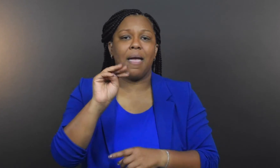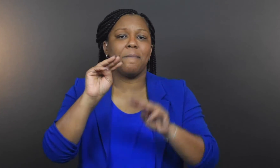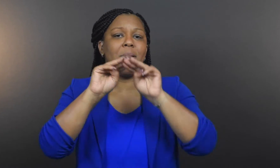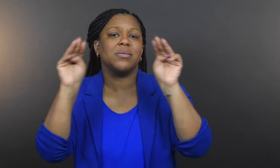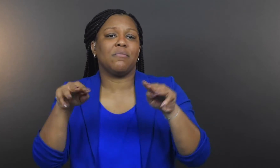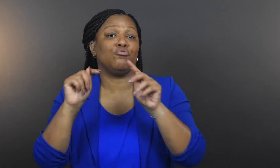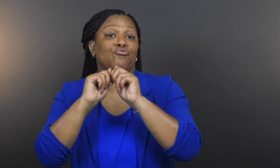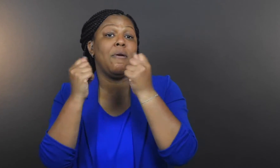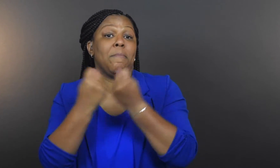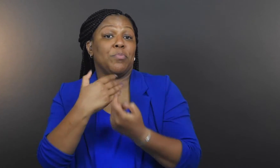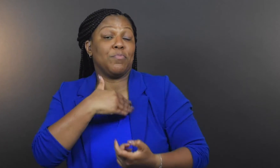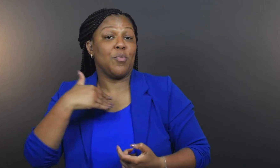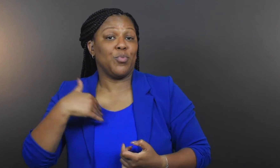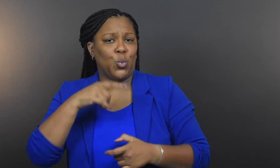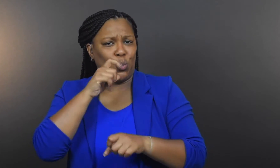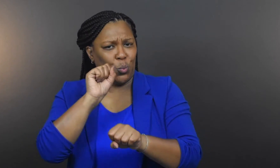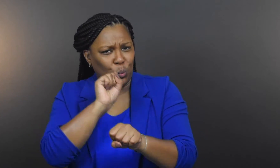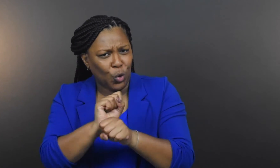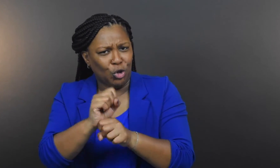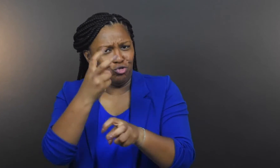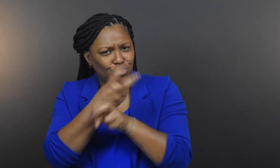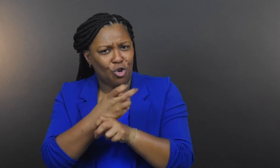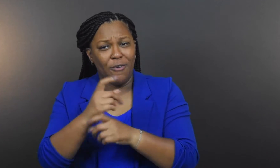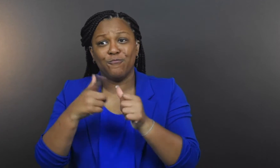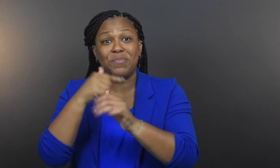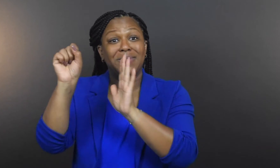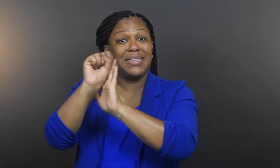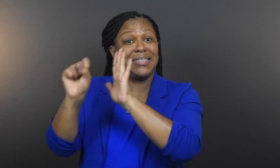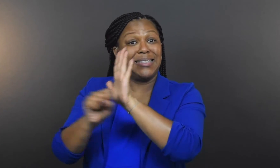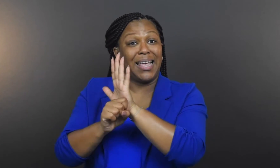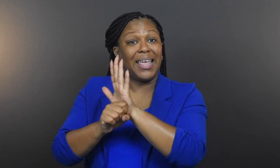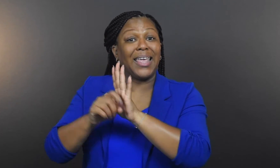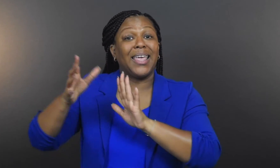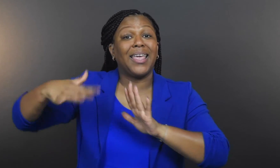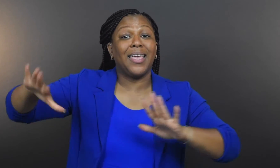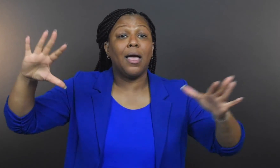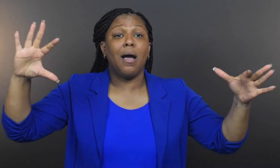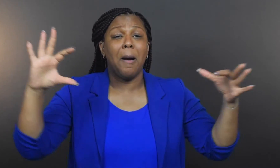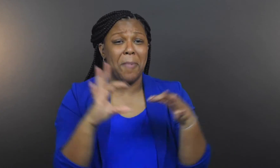member who worked with the state.